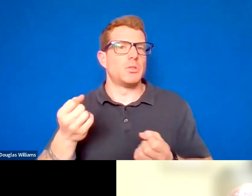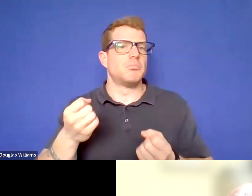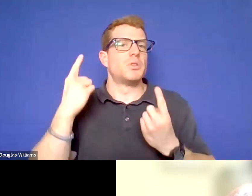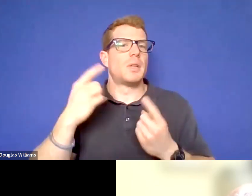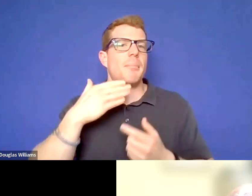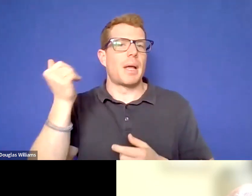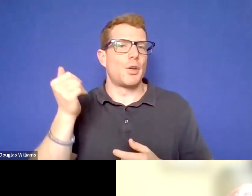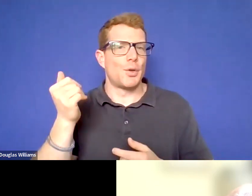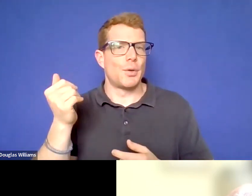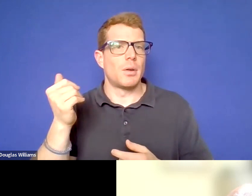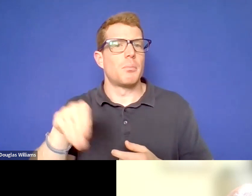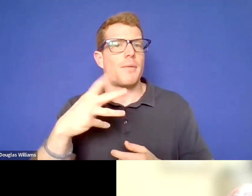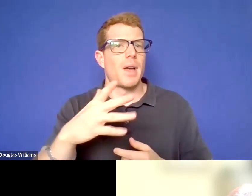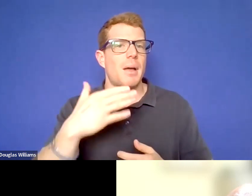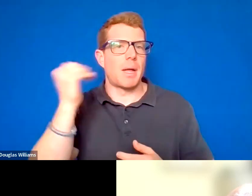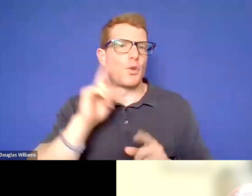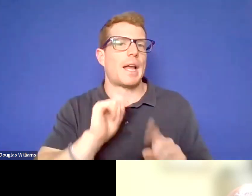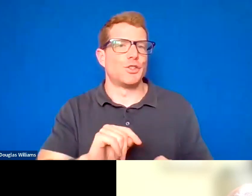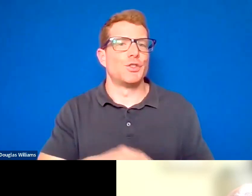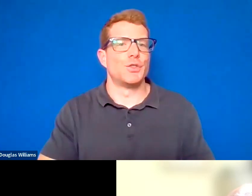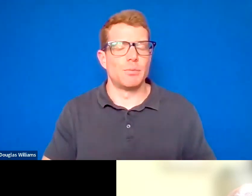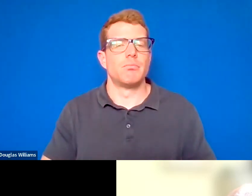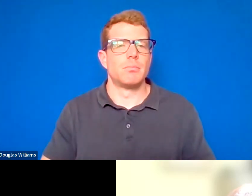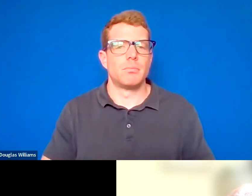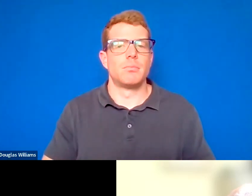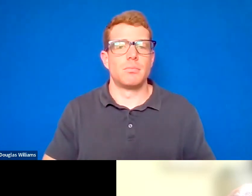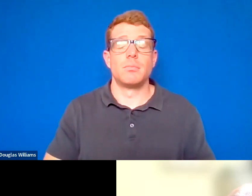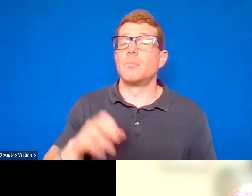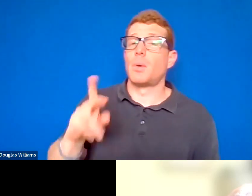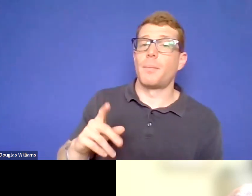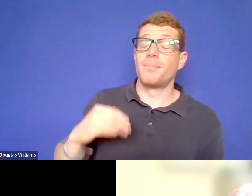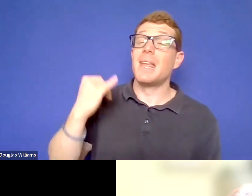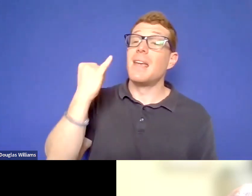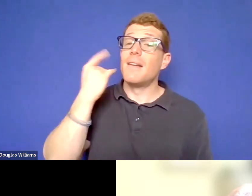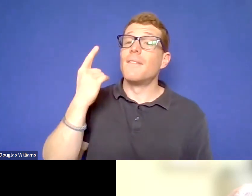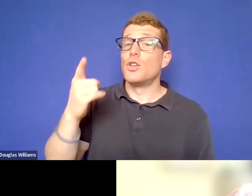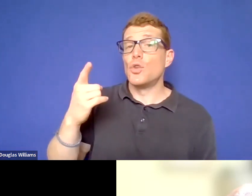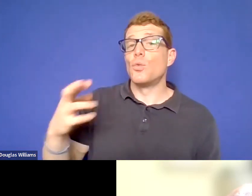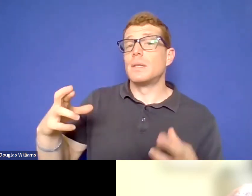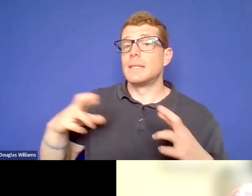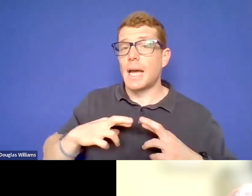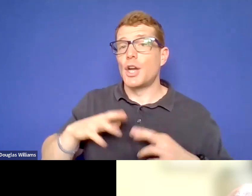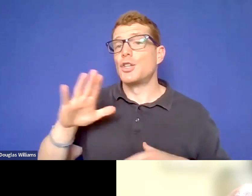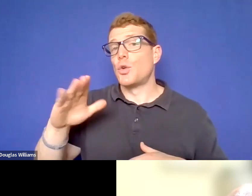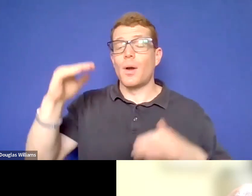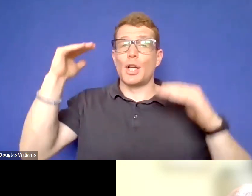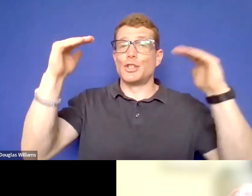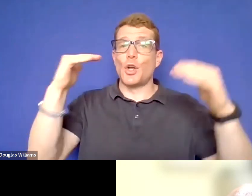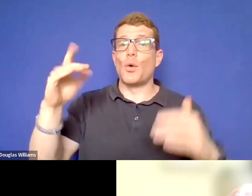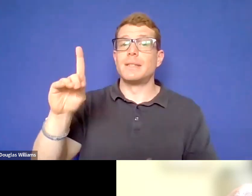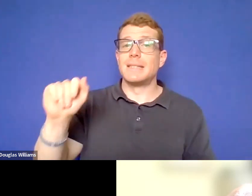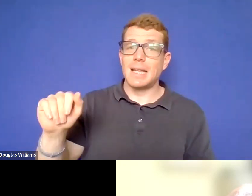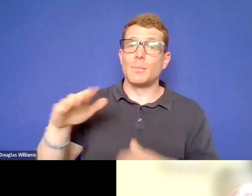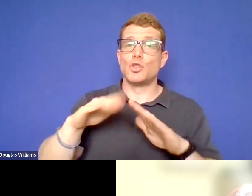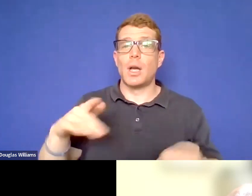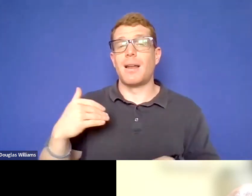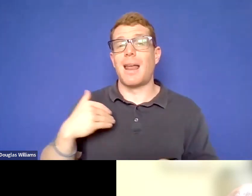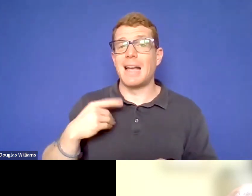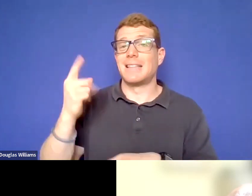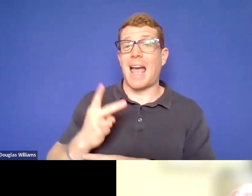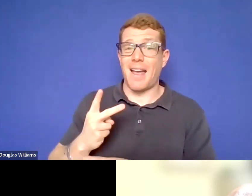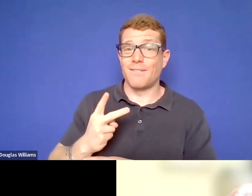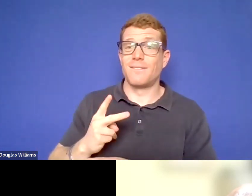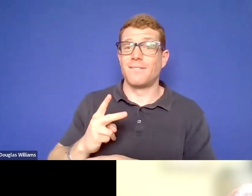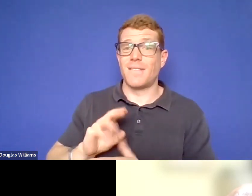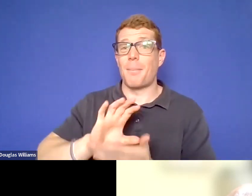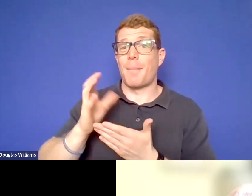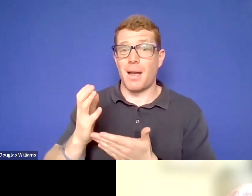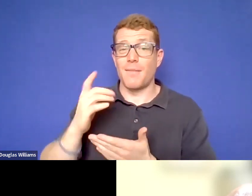Question And if if you are retired in your adult, this disabled child gets half of the amount you get for social security retirement.